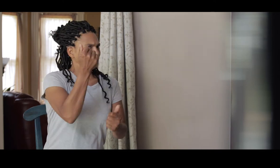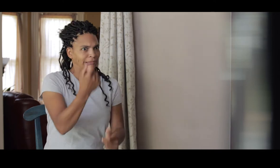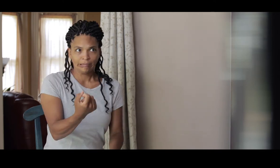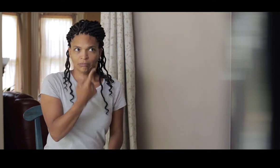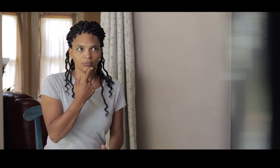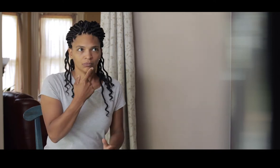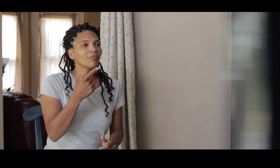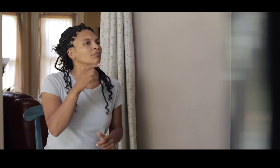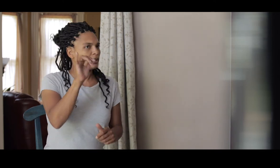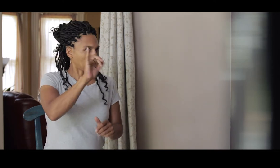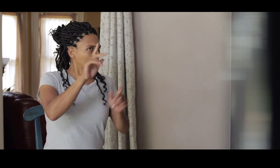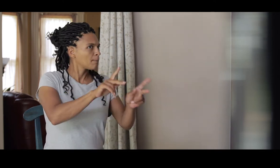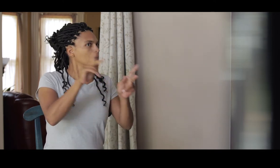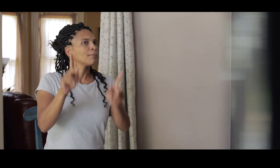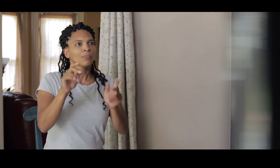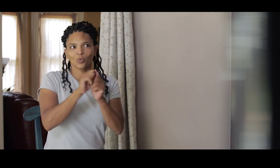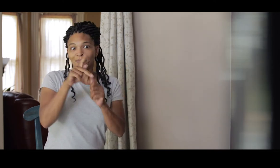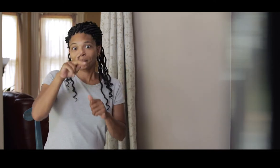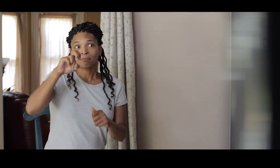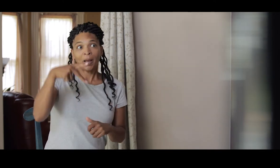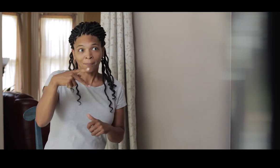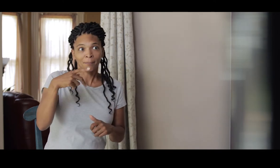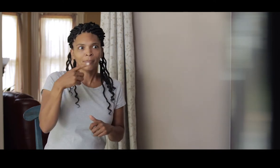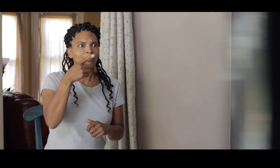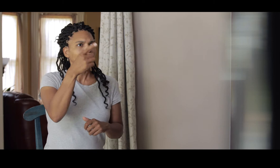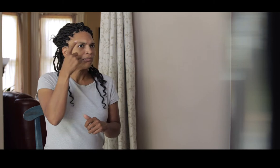PEP is similar, but it’s used in an emergency like this,